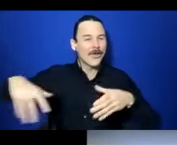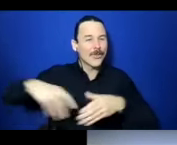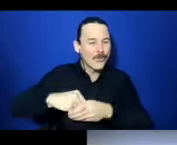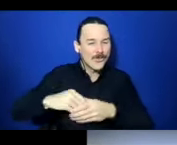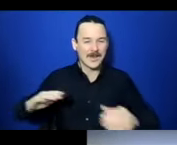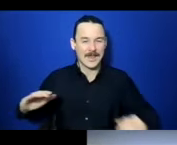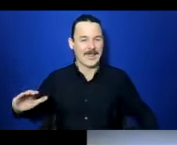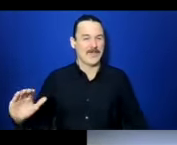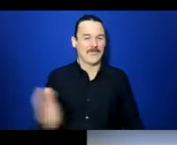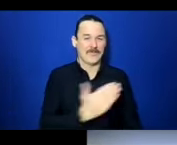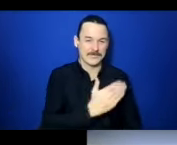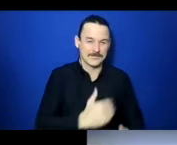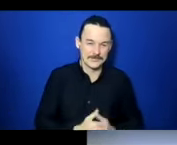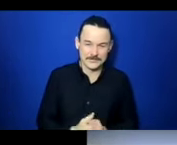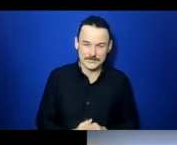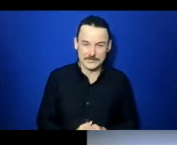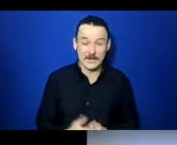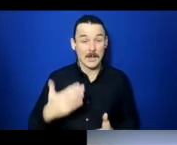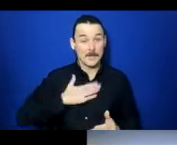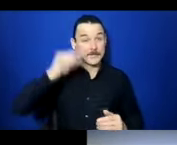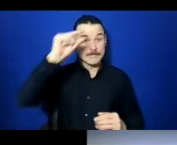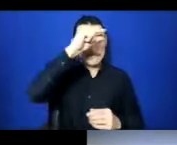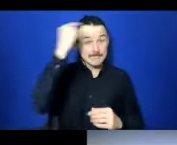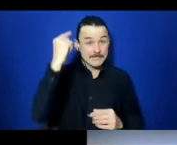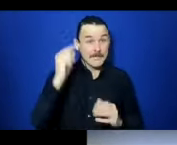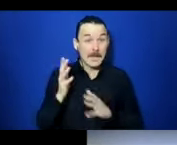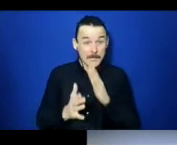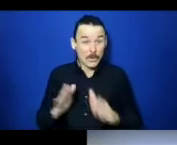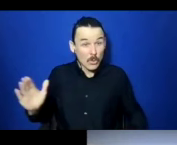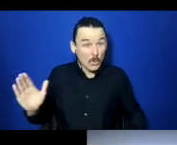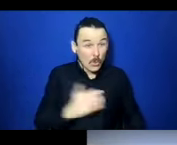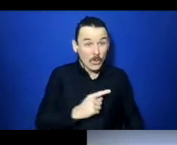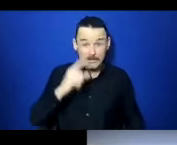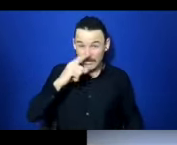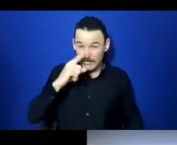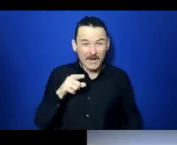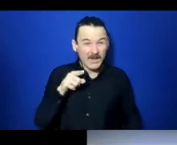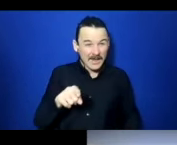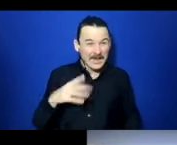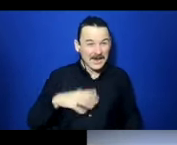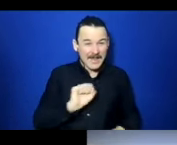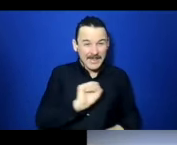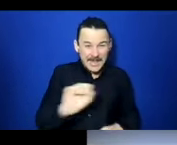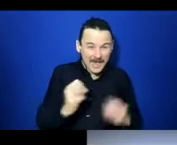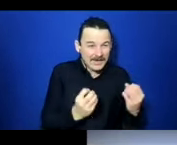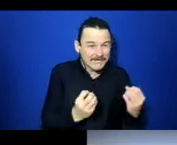we need to have everybody's voice at the table. Sure those big players like Google and Apple,